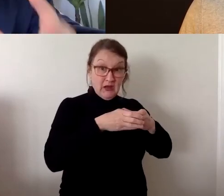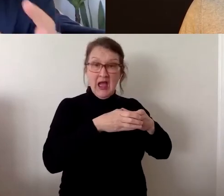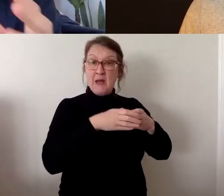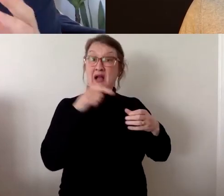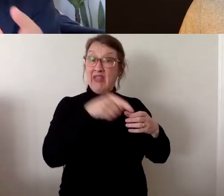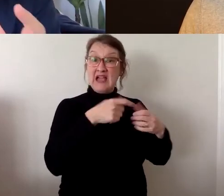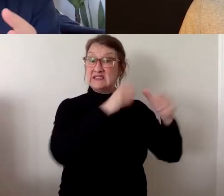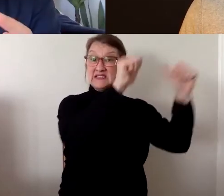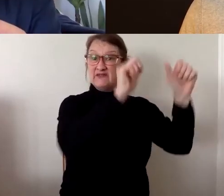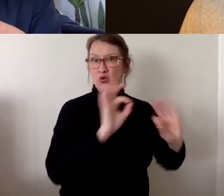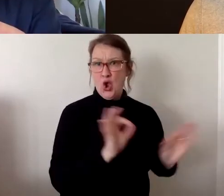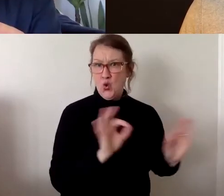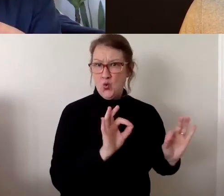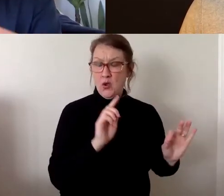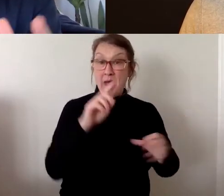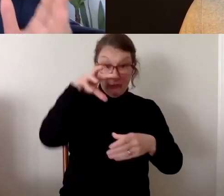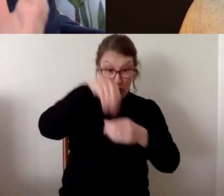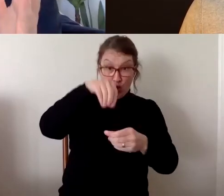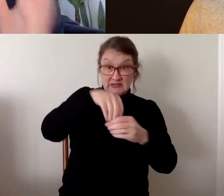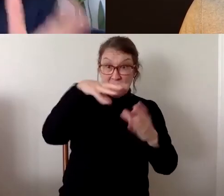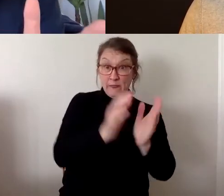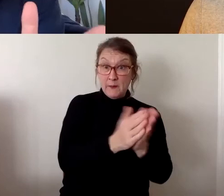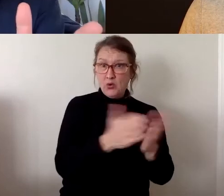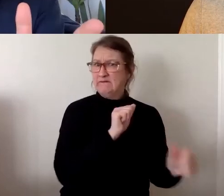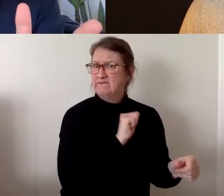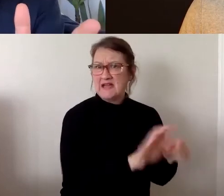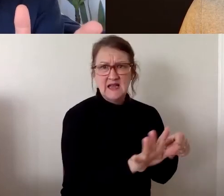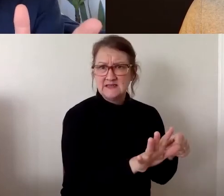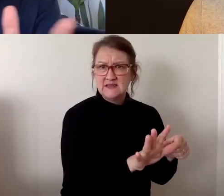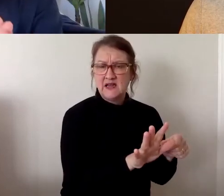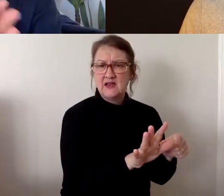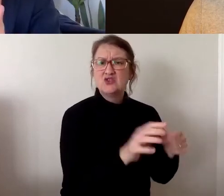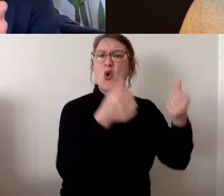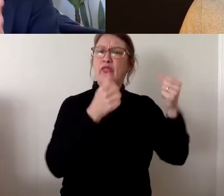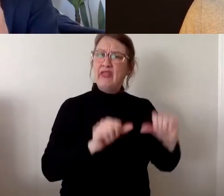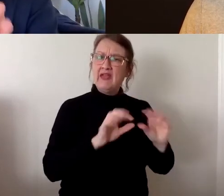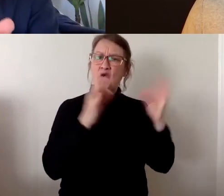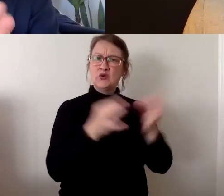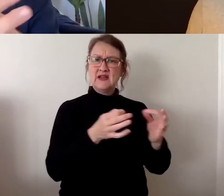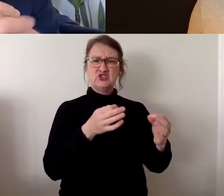content was excellent. They then circled back around and decided, "You know what?